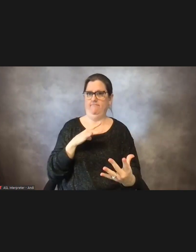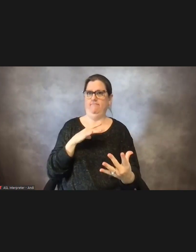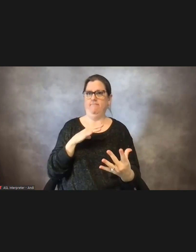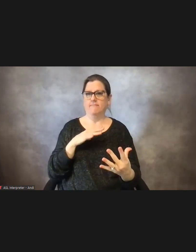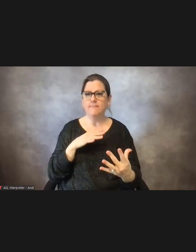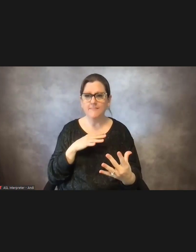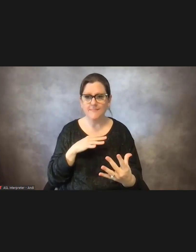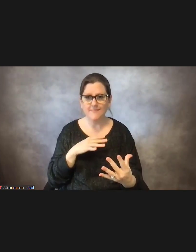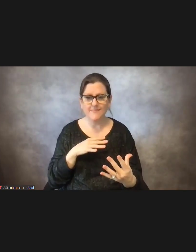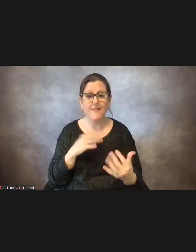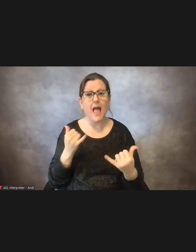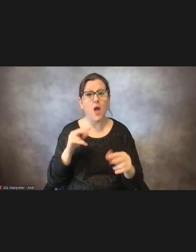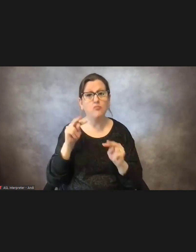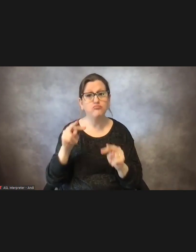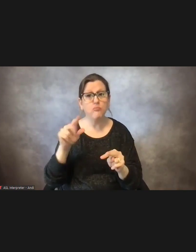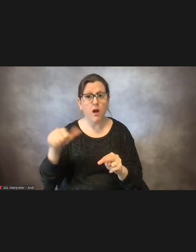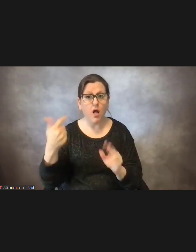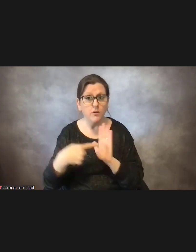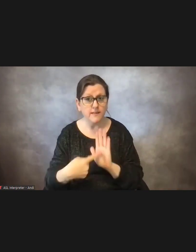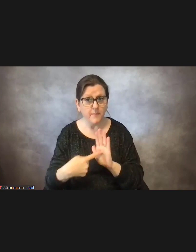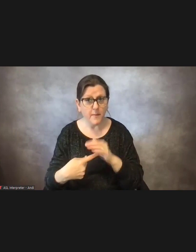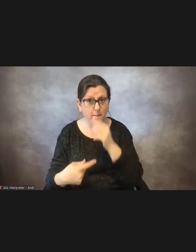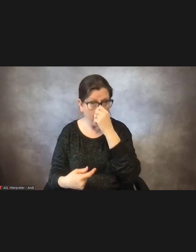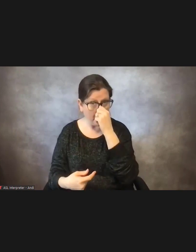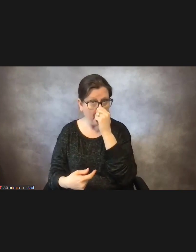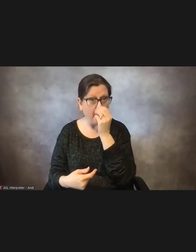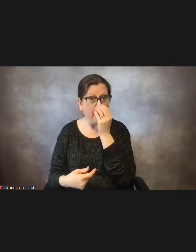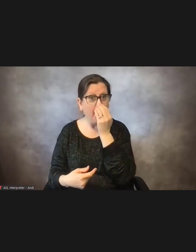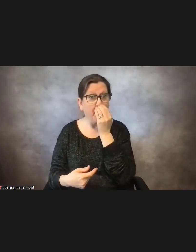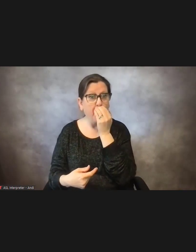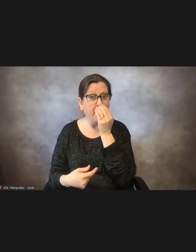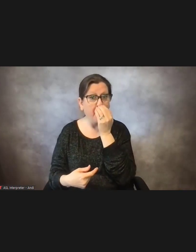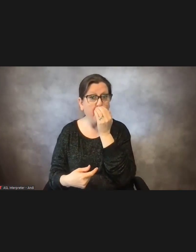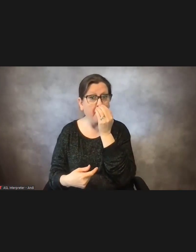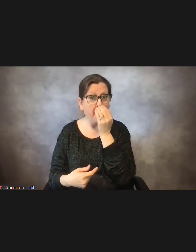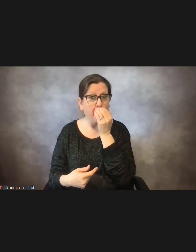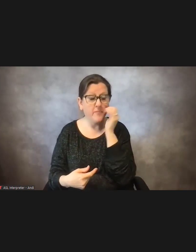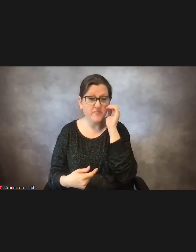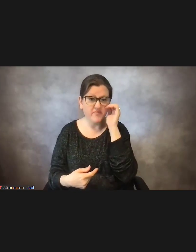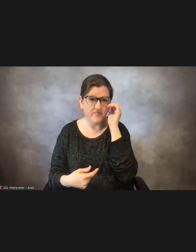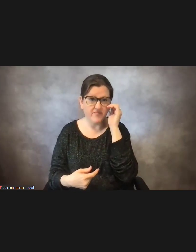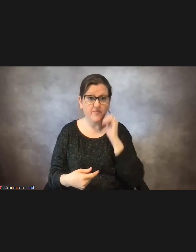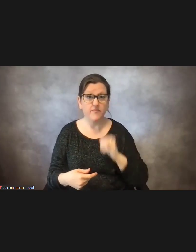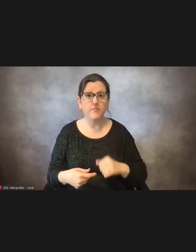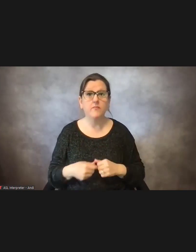Let's take a look at another example.